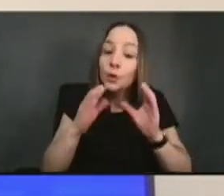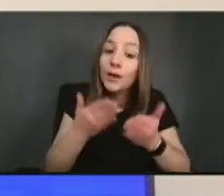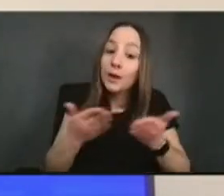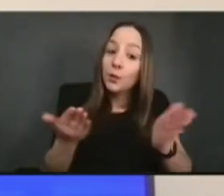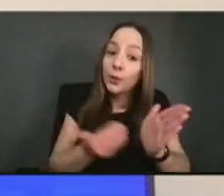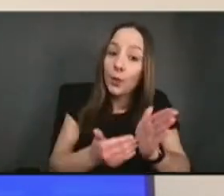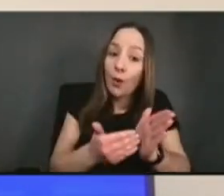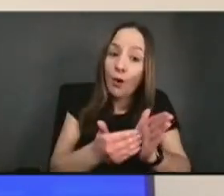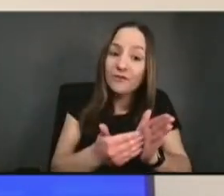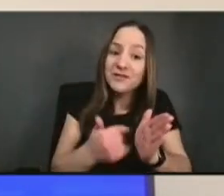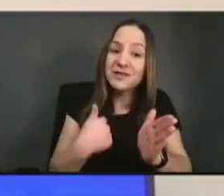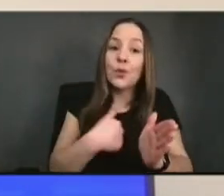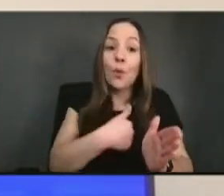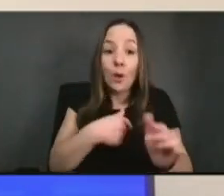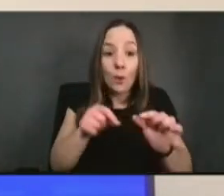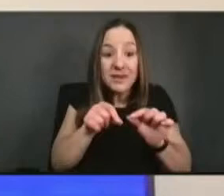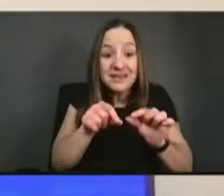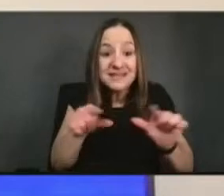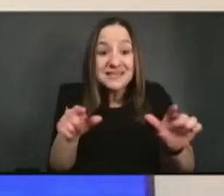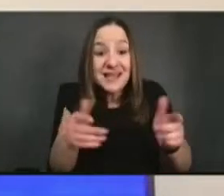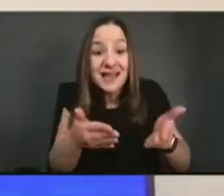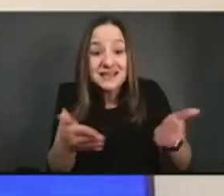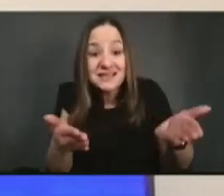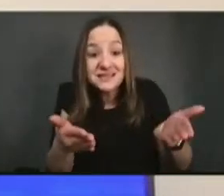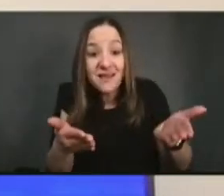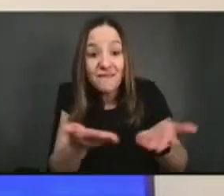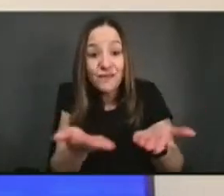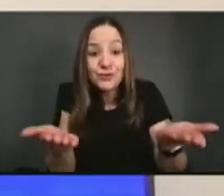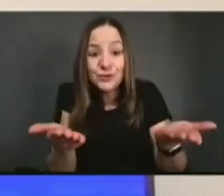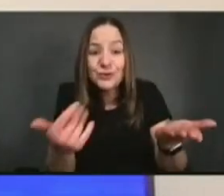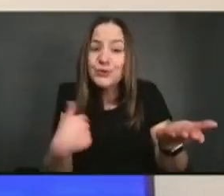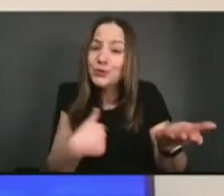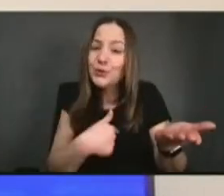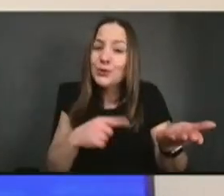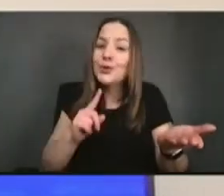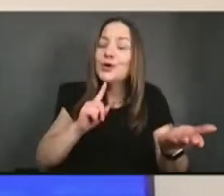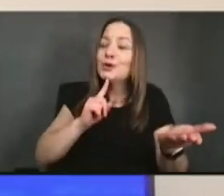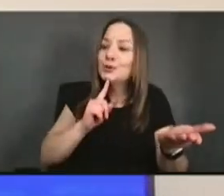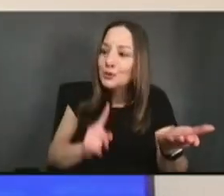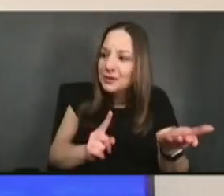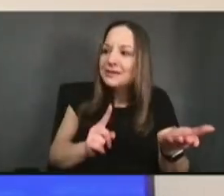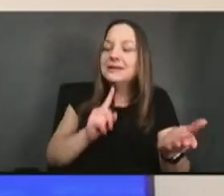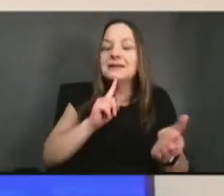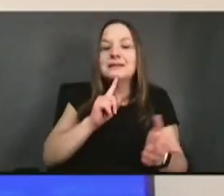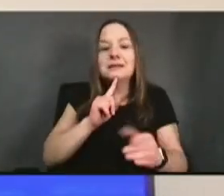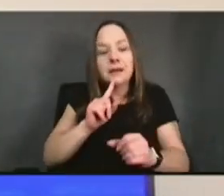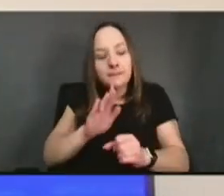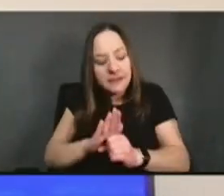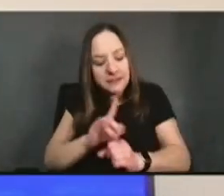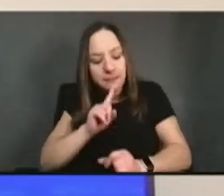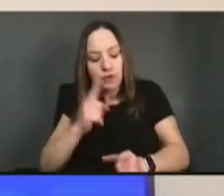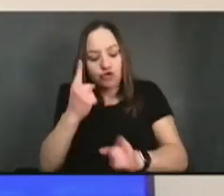frequently. I would encourage you. Please. When we send something to you, we've put a